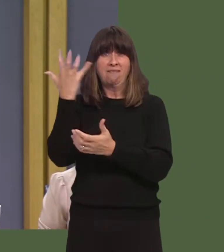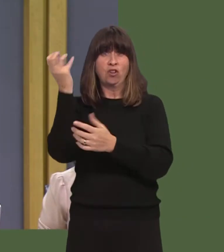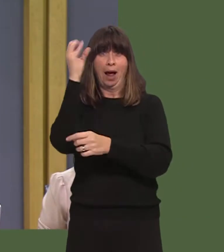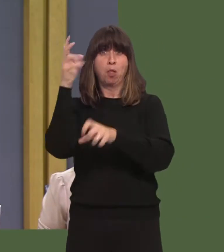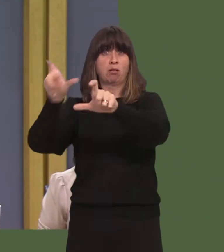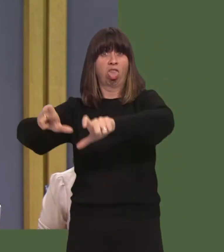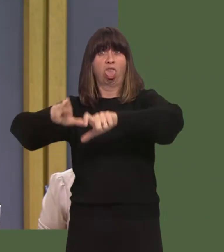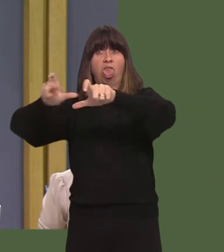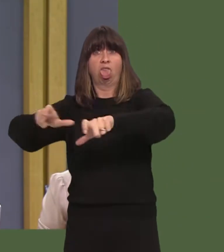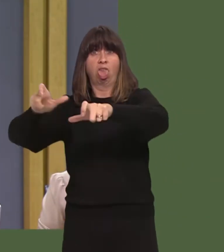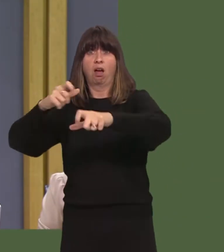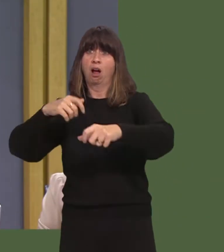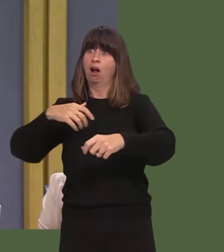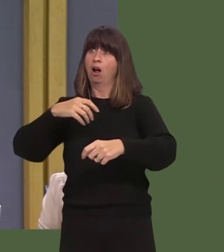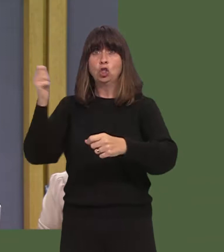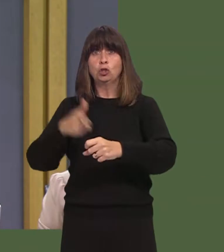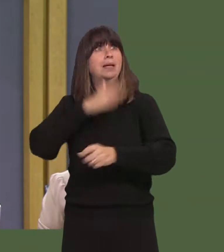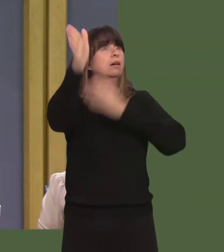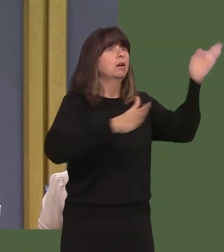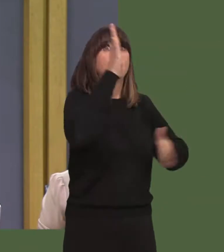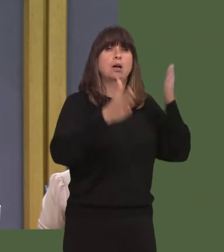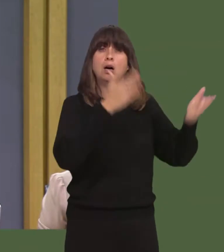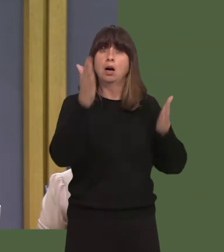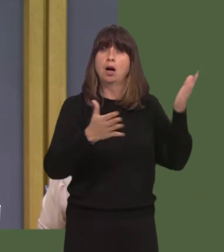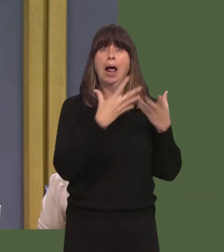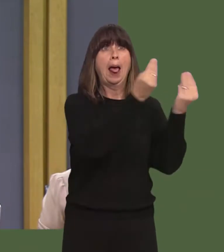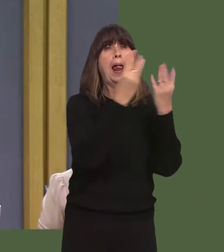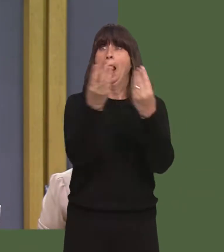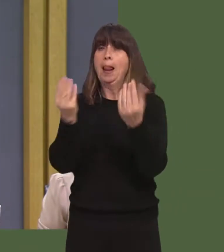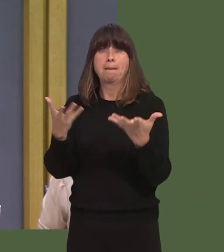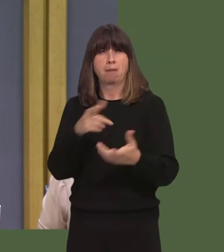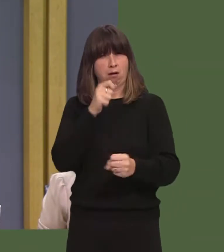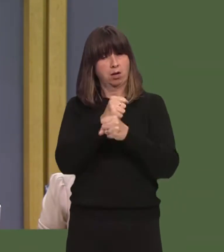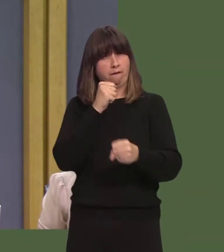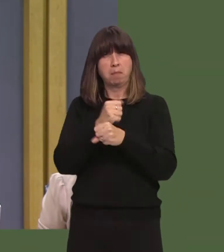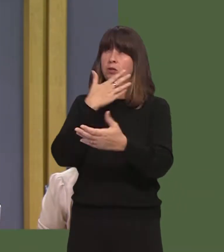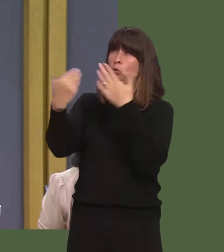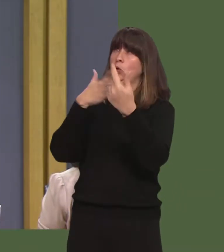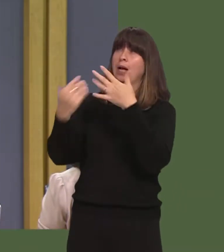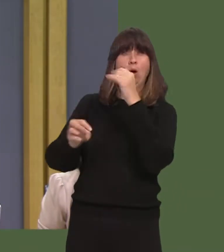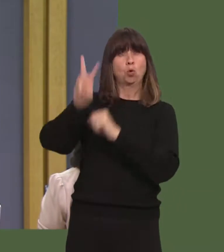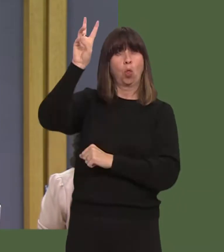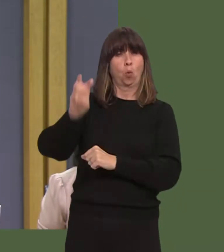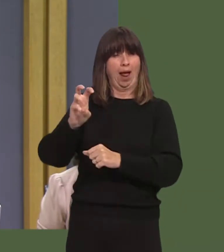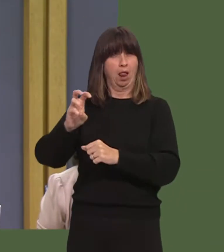This now seems to be the norm. What is your Government doing to address this situation in the north Wales region, and when